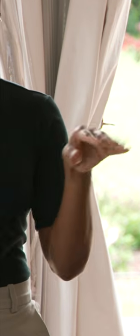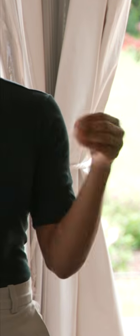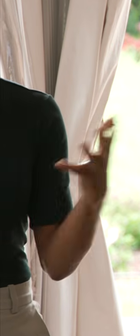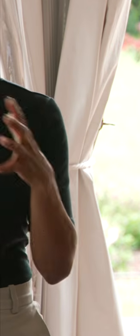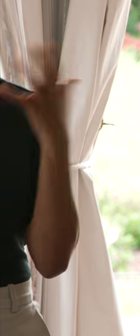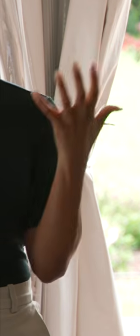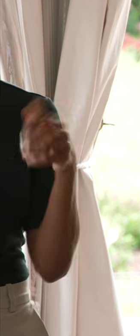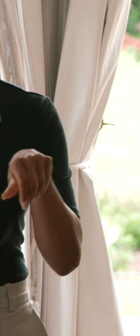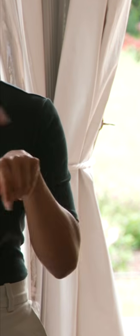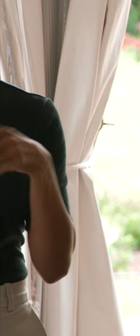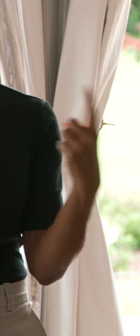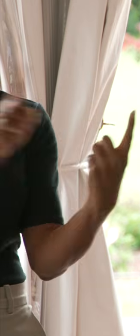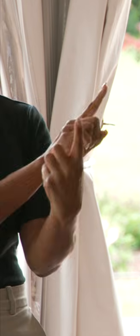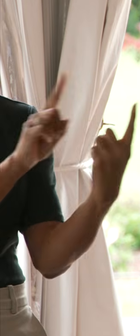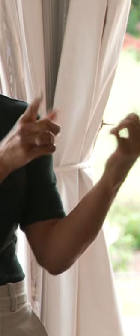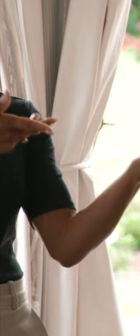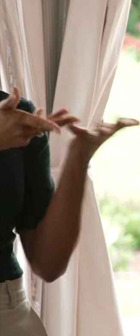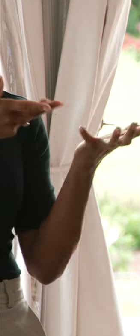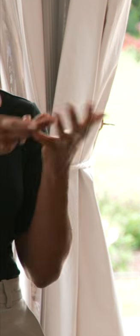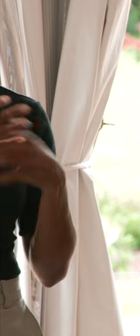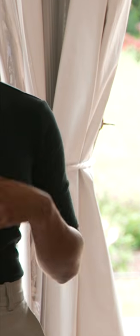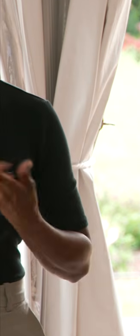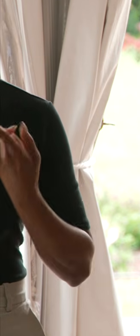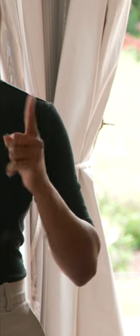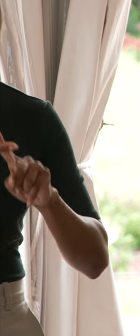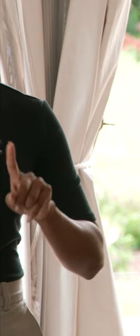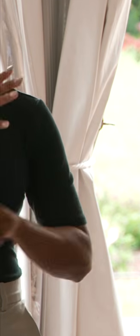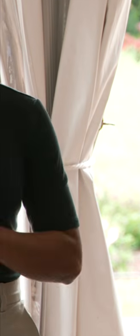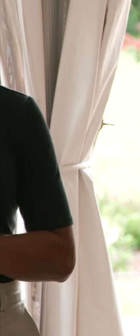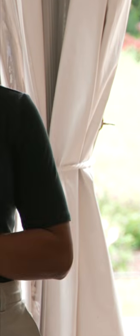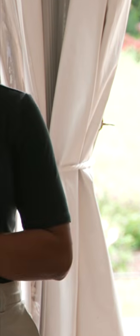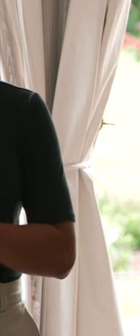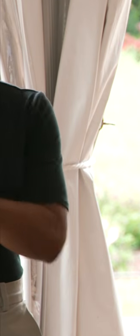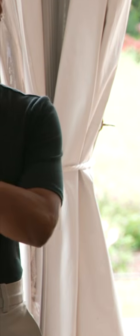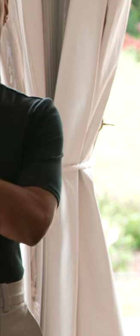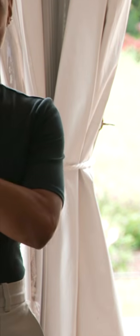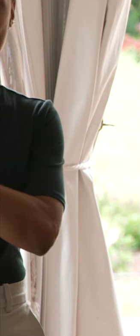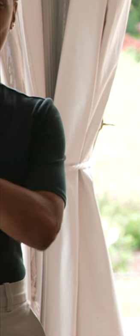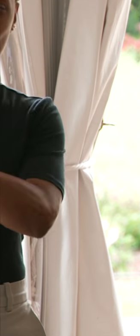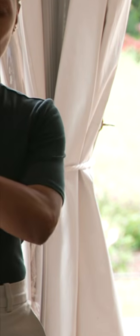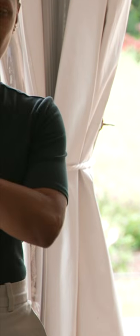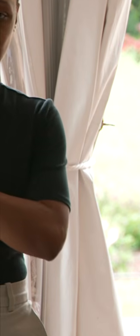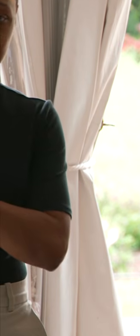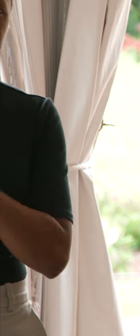to him. He's my friend and colleague. Dr. Jay, who is the Director of the National Institutes